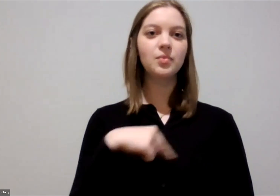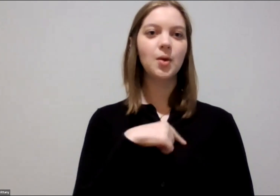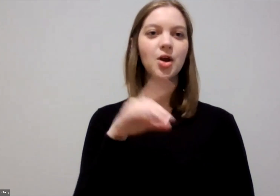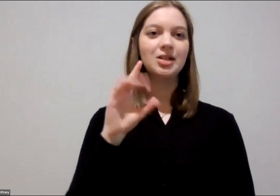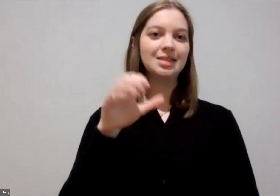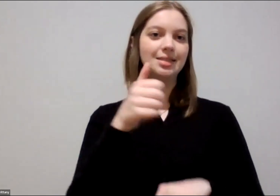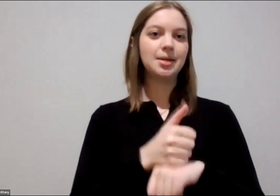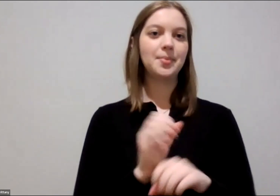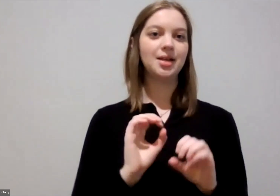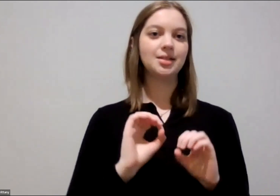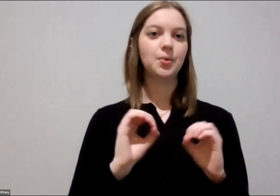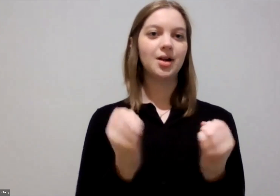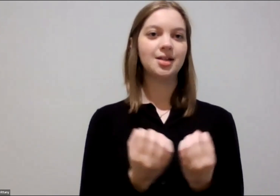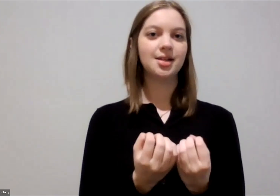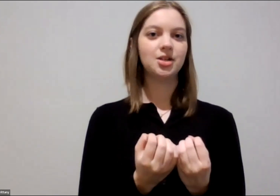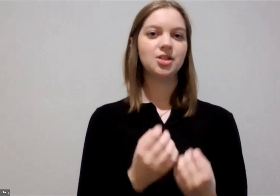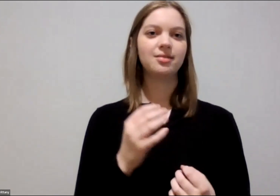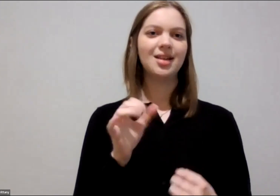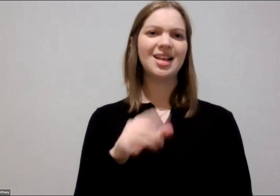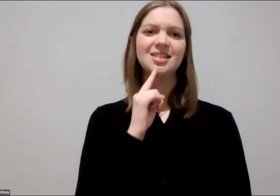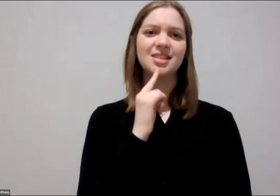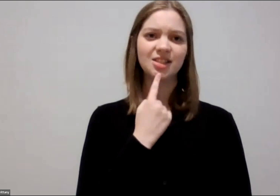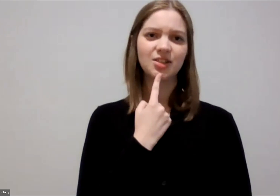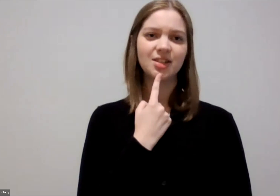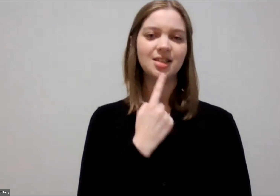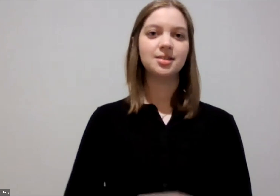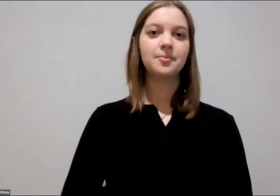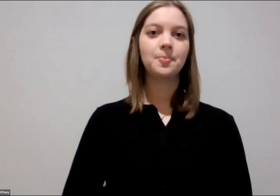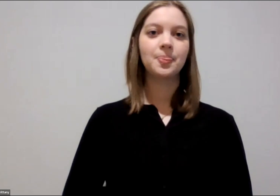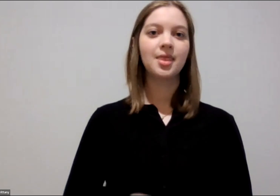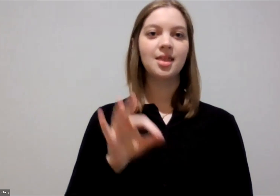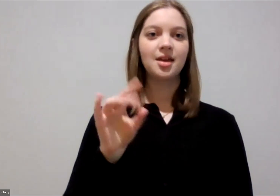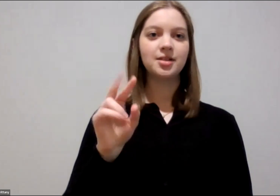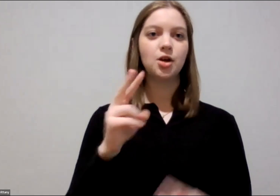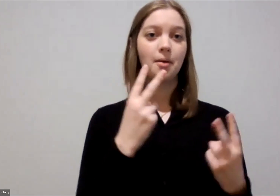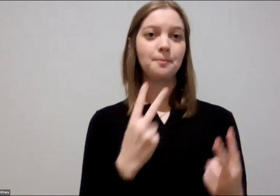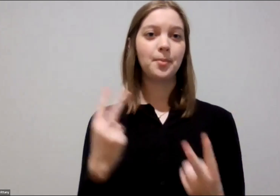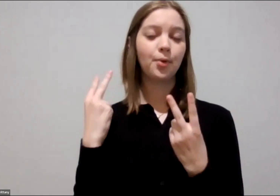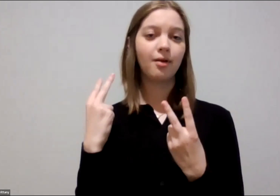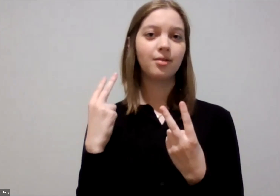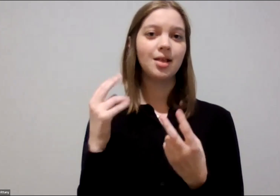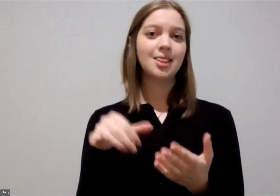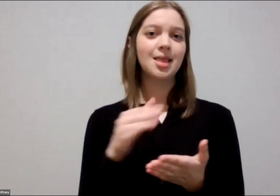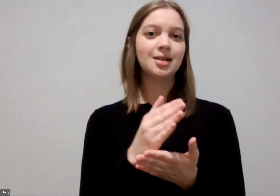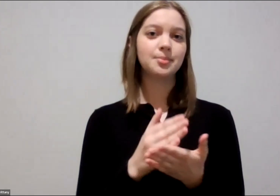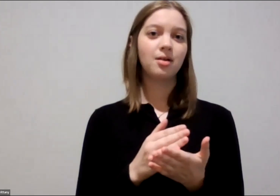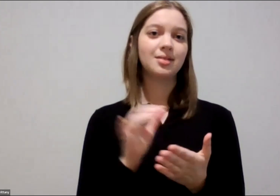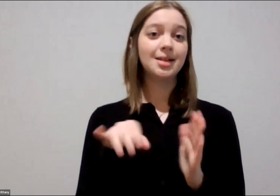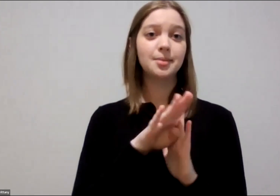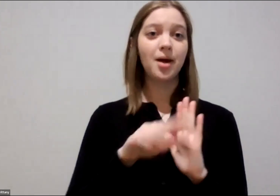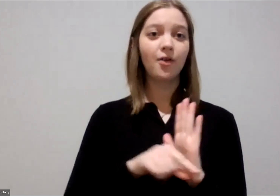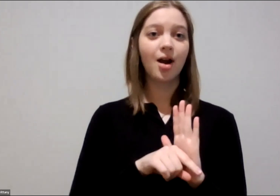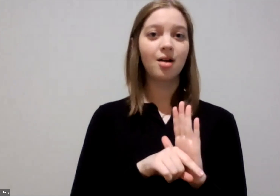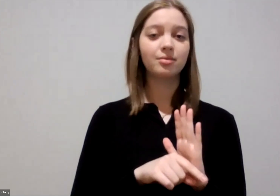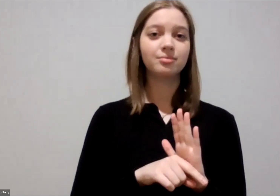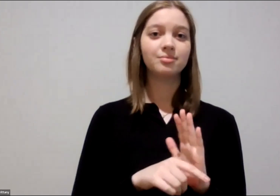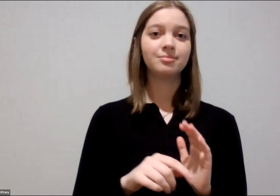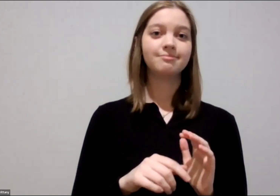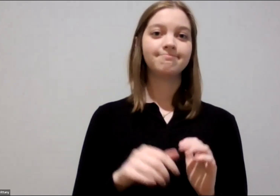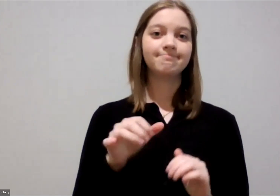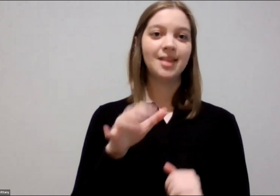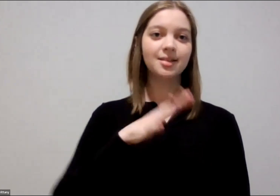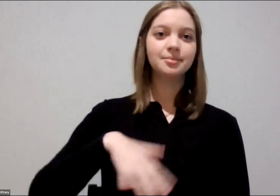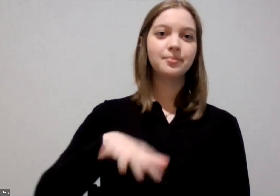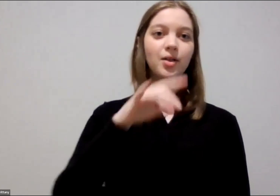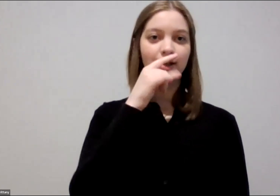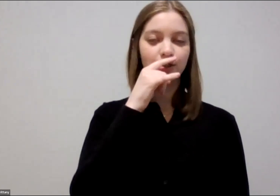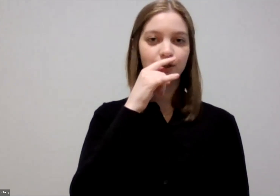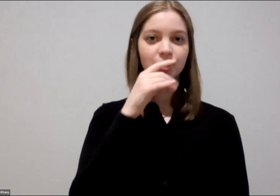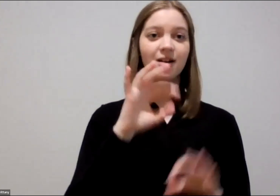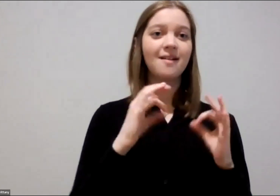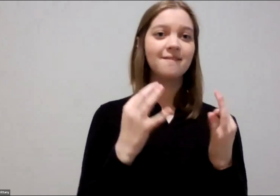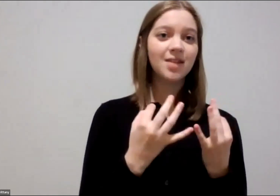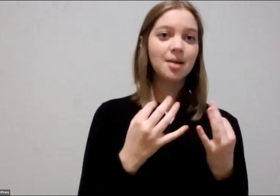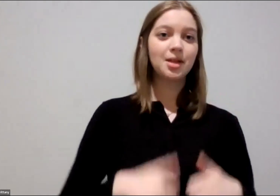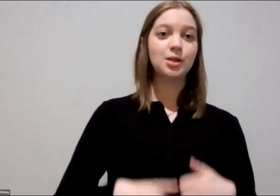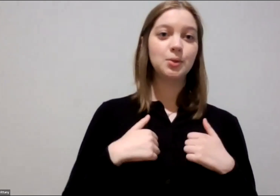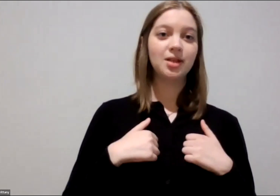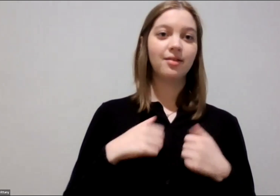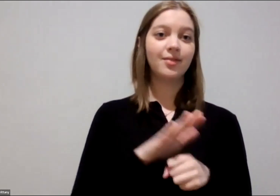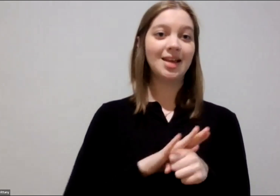Based organization, and we take that very seriously. The and the Fdr Memorial is part of it is the background or backyard, rather for the children and families who live in Dc.